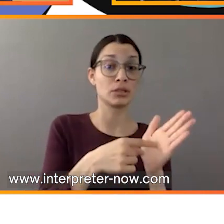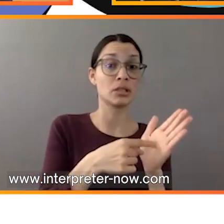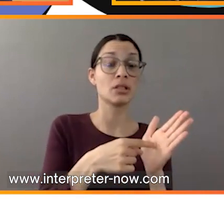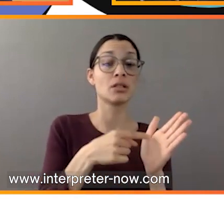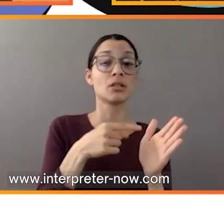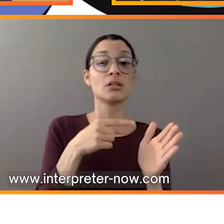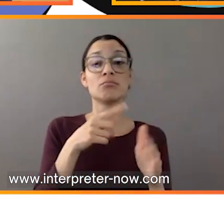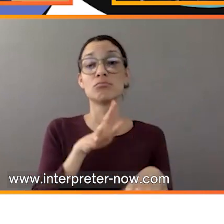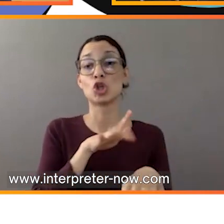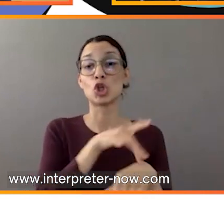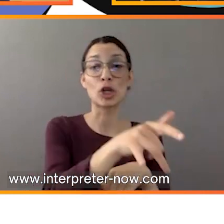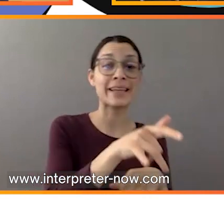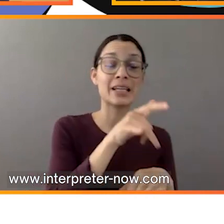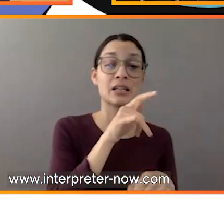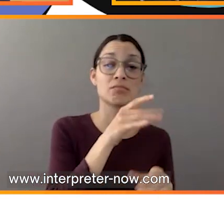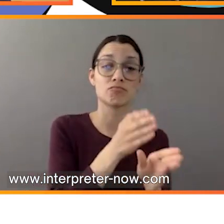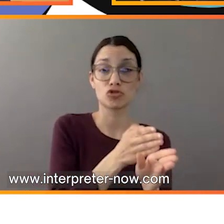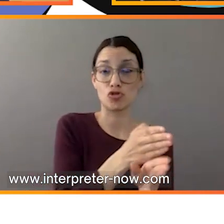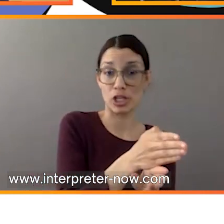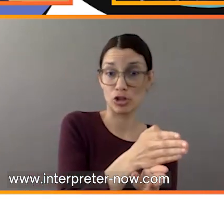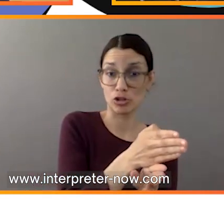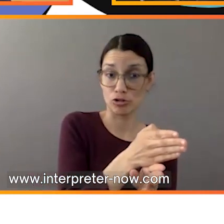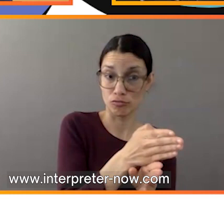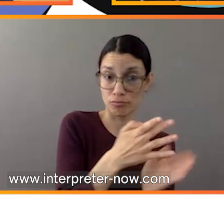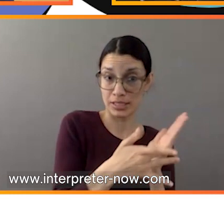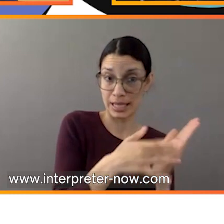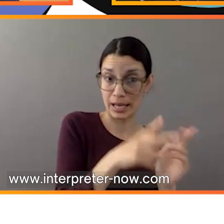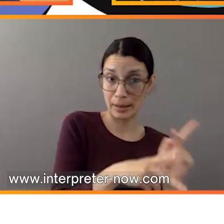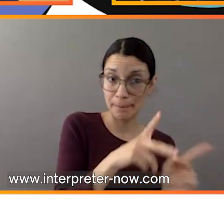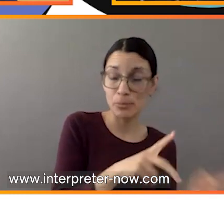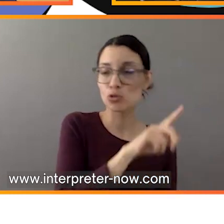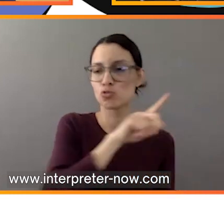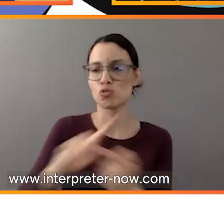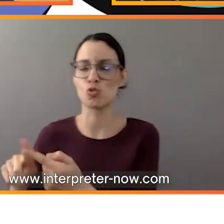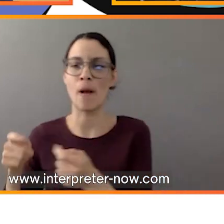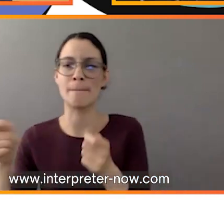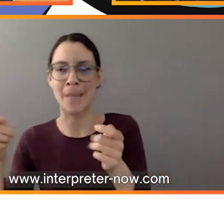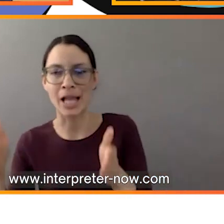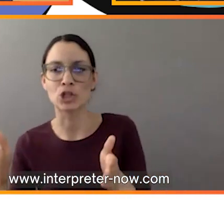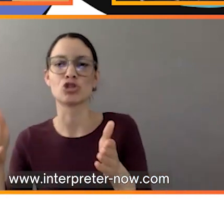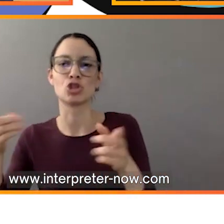career people in tech, and then managers and directors and above.